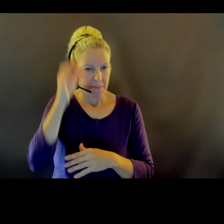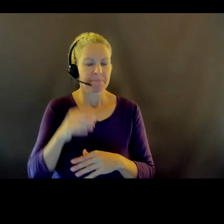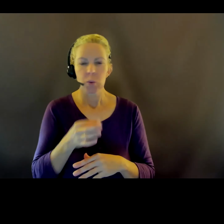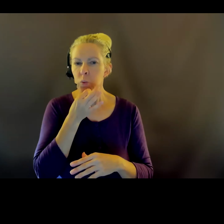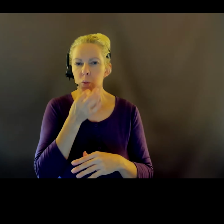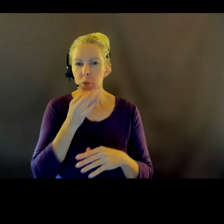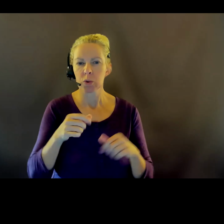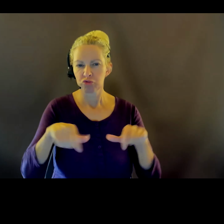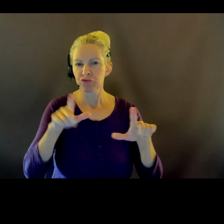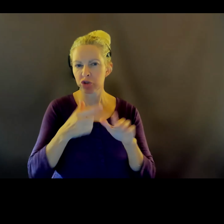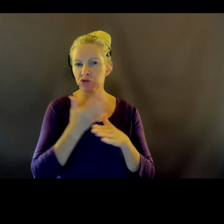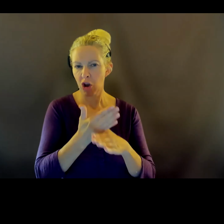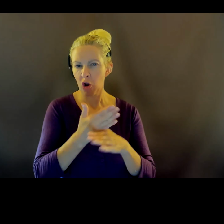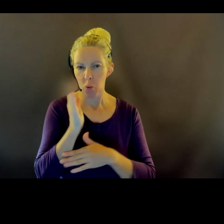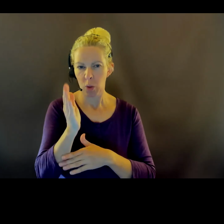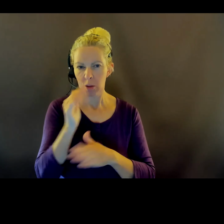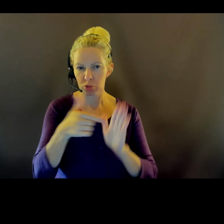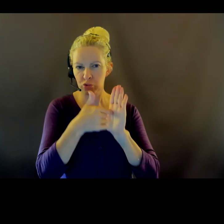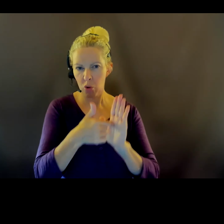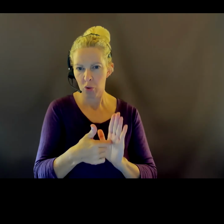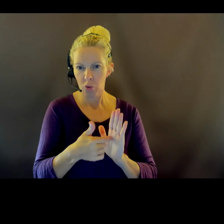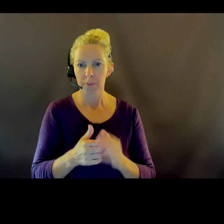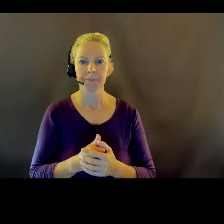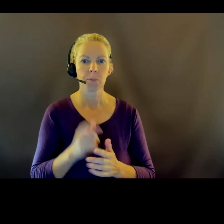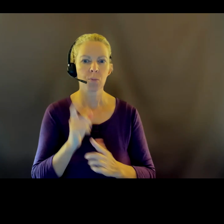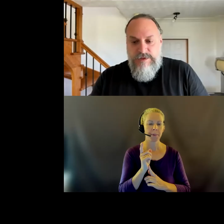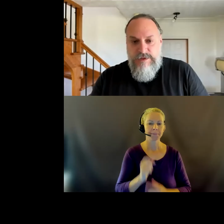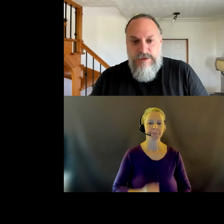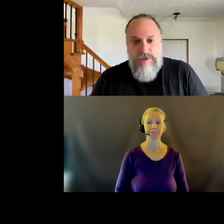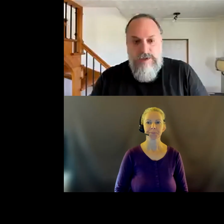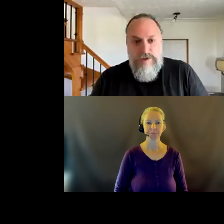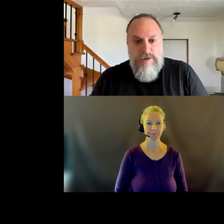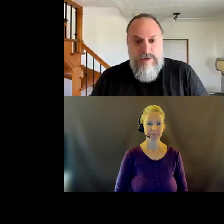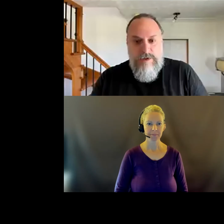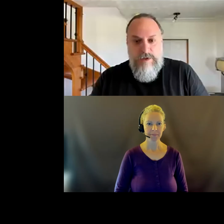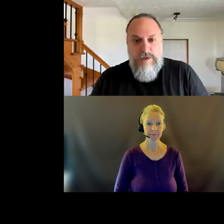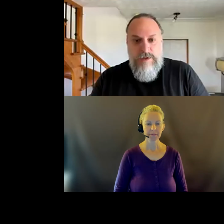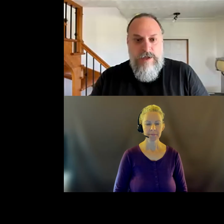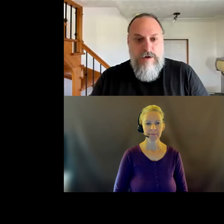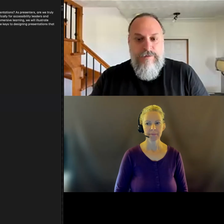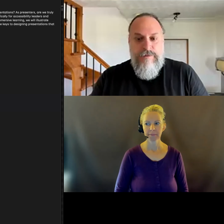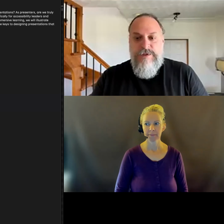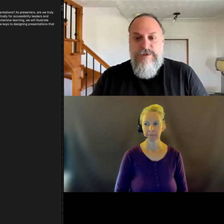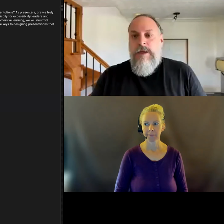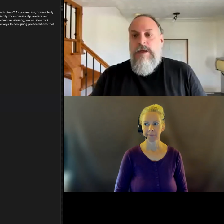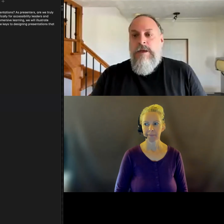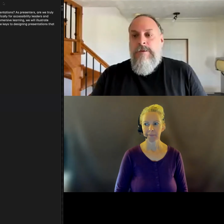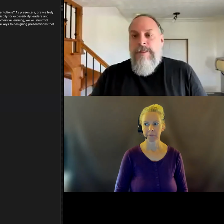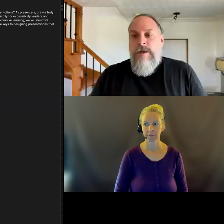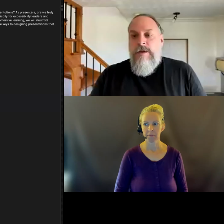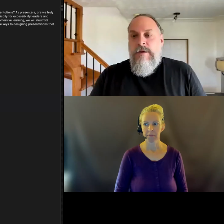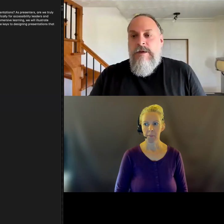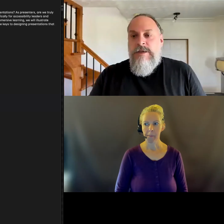to show you a couple things here.